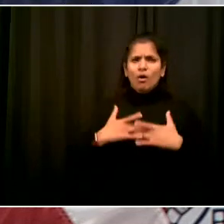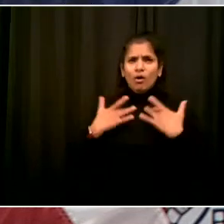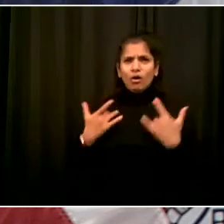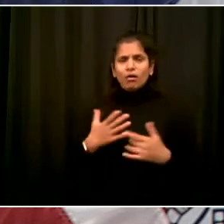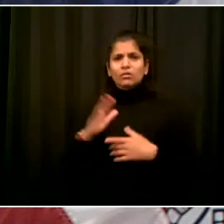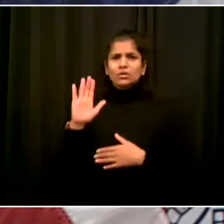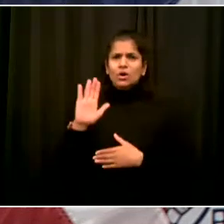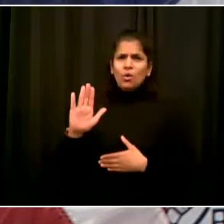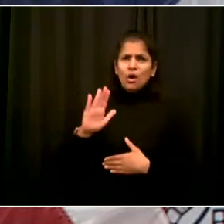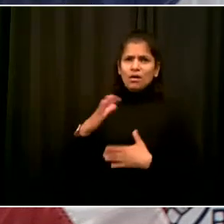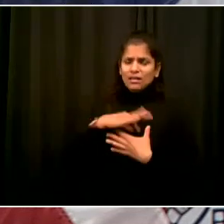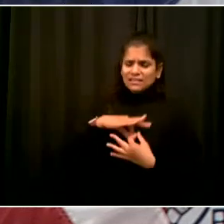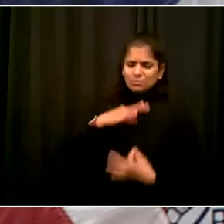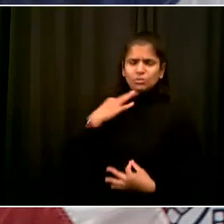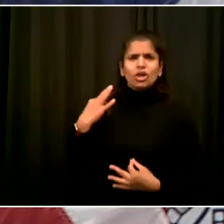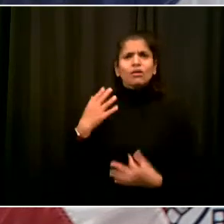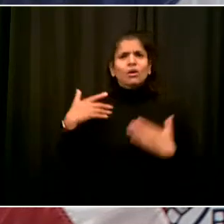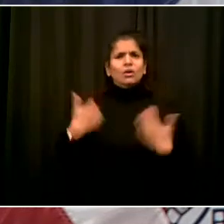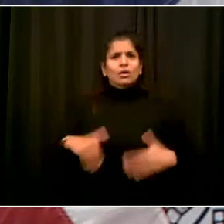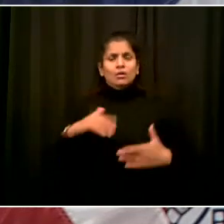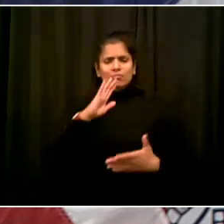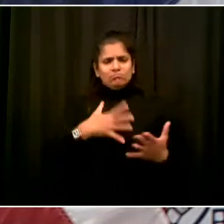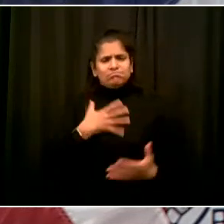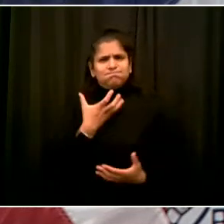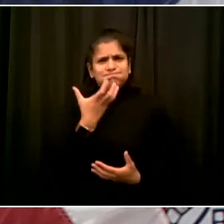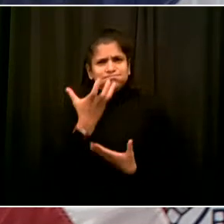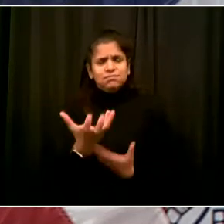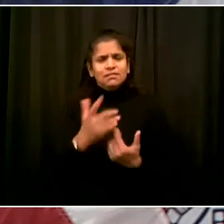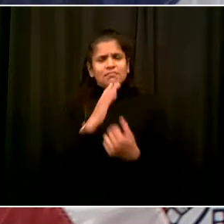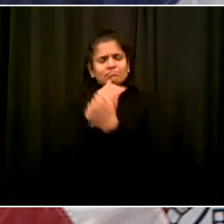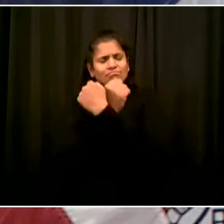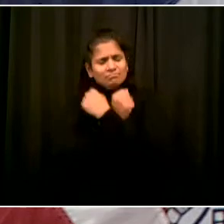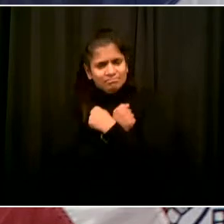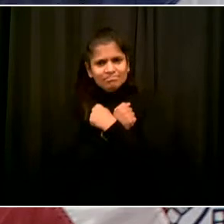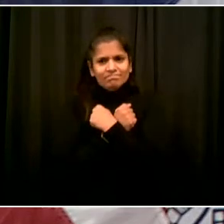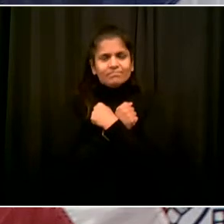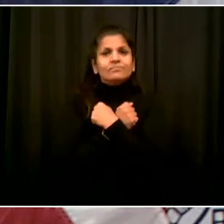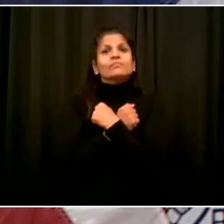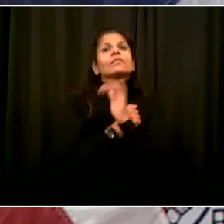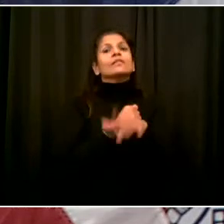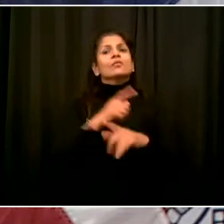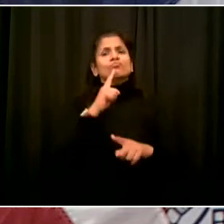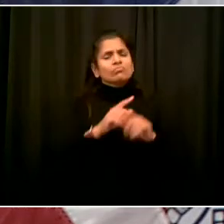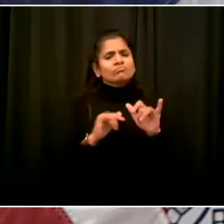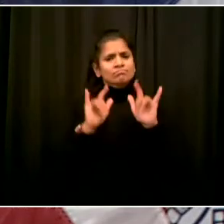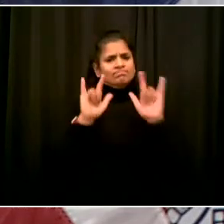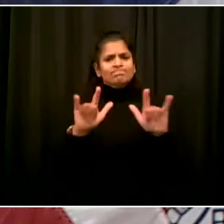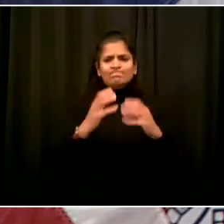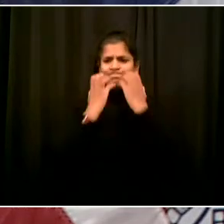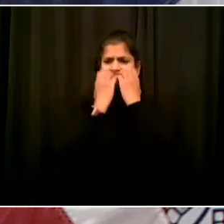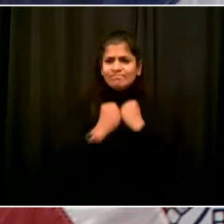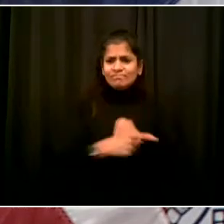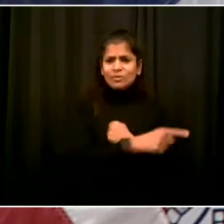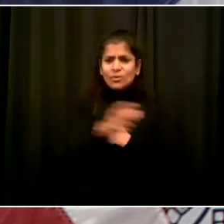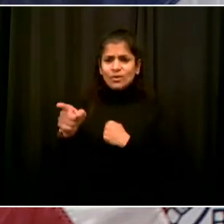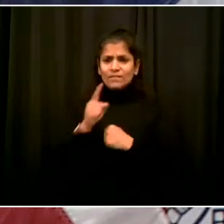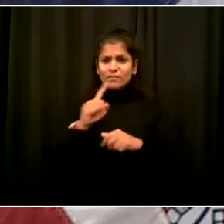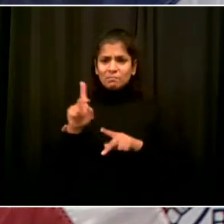HE DID IT WITH HEART AND MWARTH AND LOVE. HE DID IT FOR